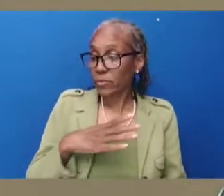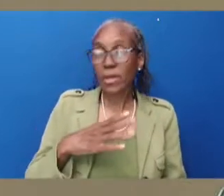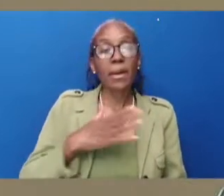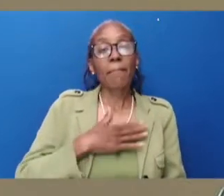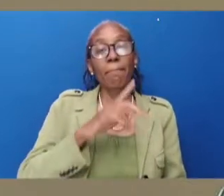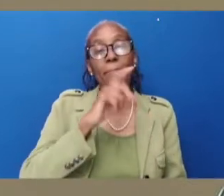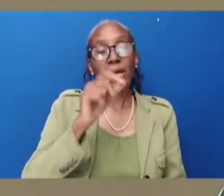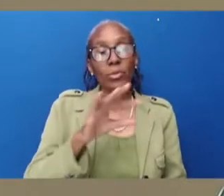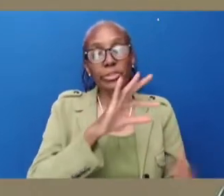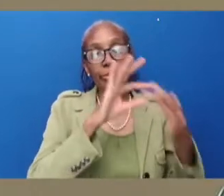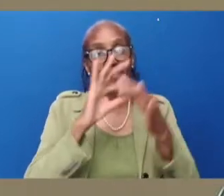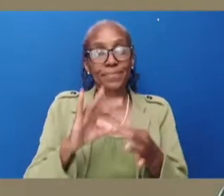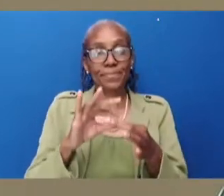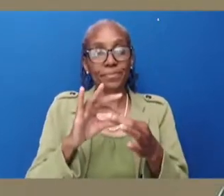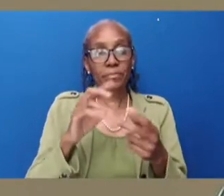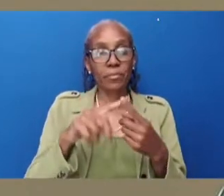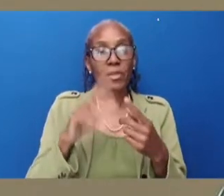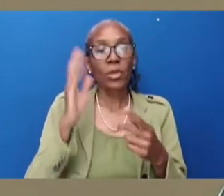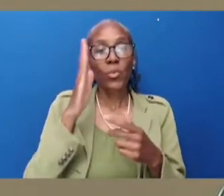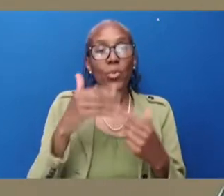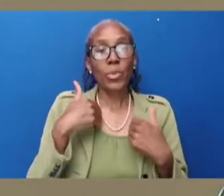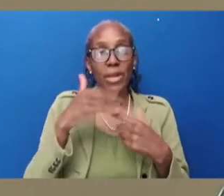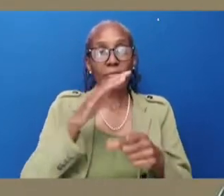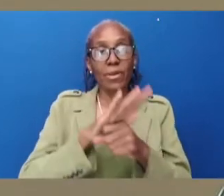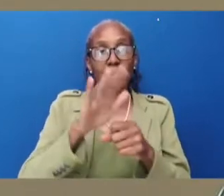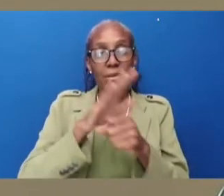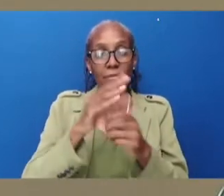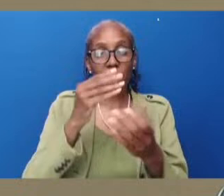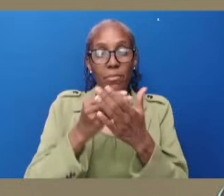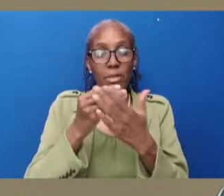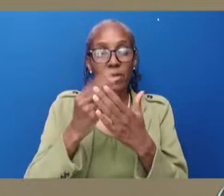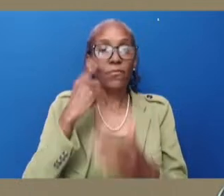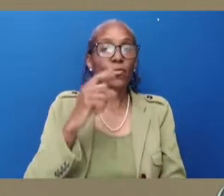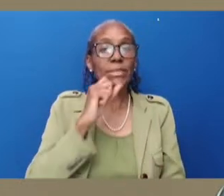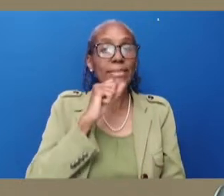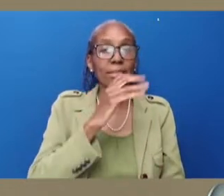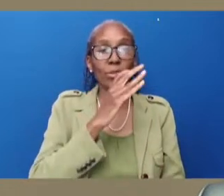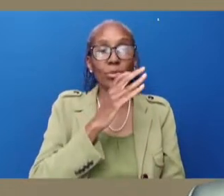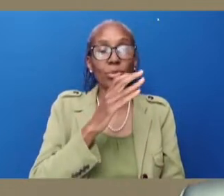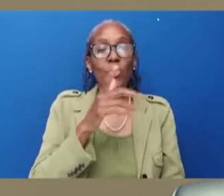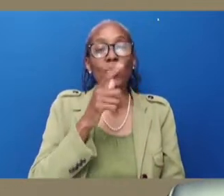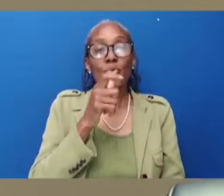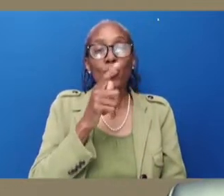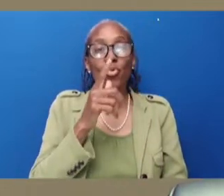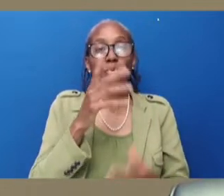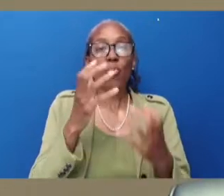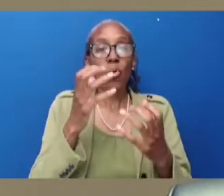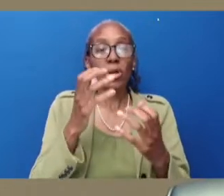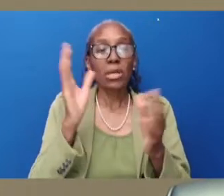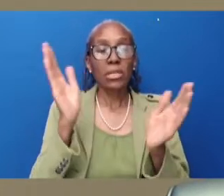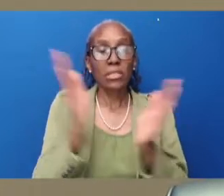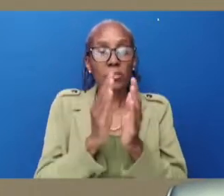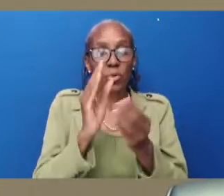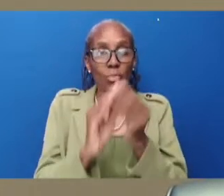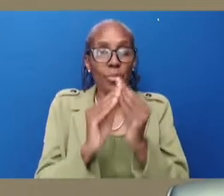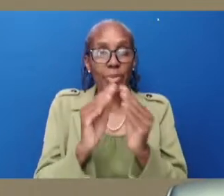I'M SORRY.